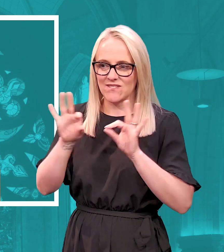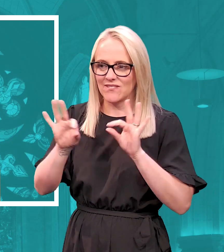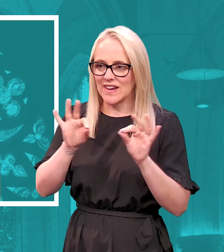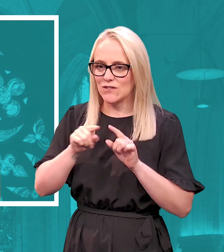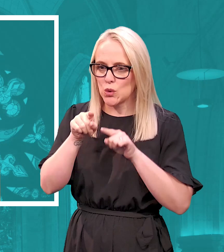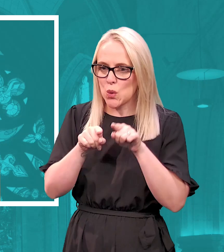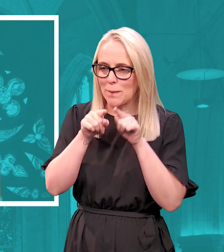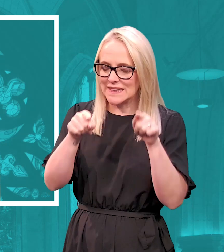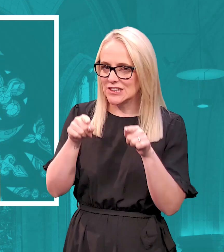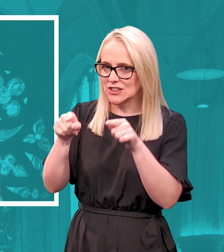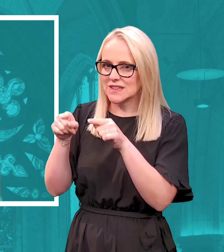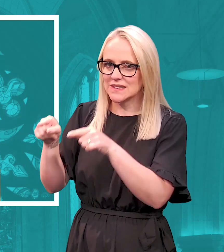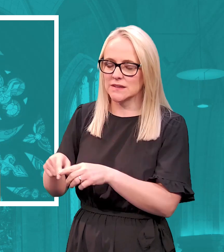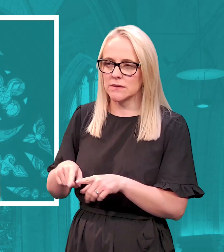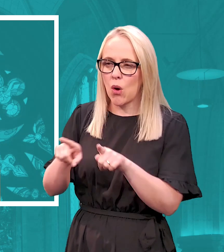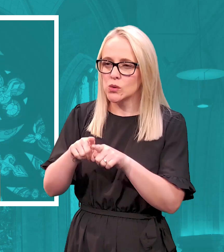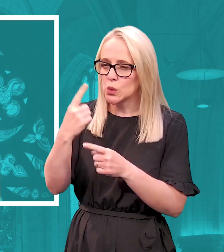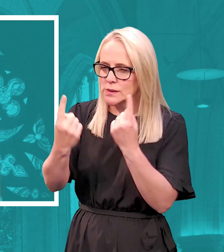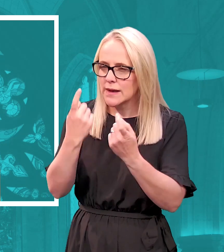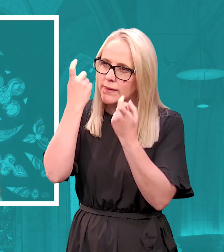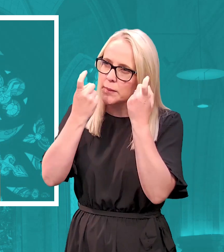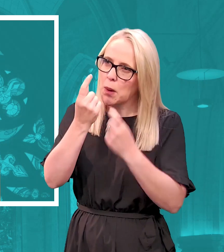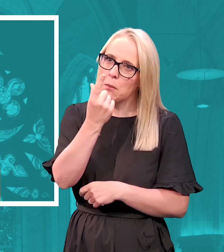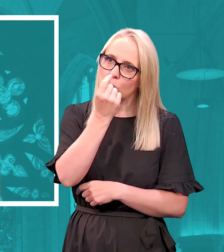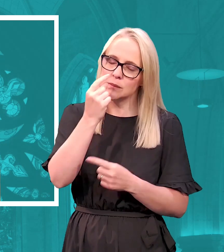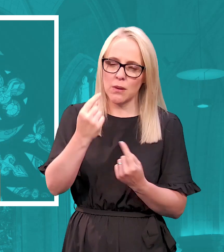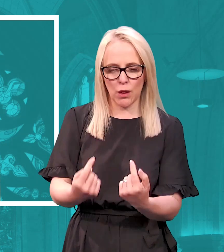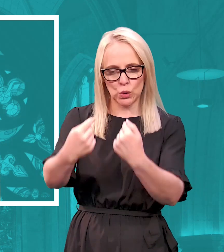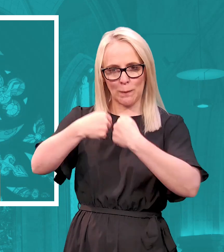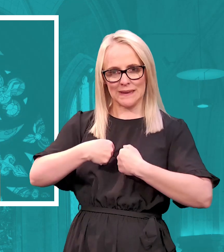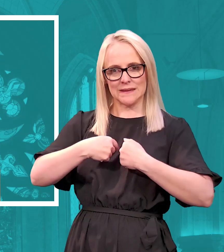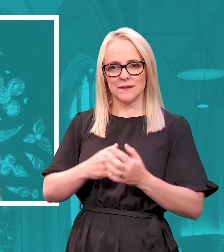to consider being nominated or indeed inviting colleagues